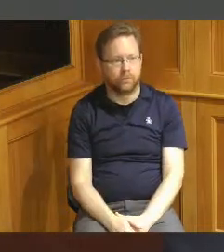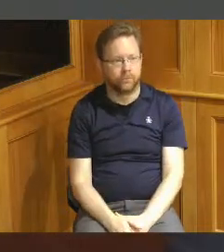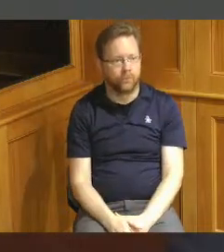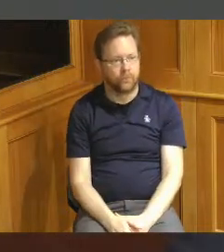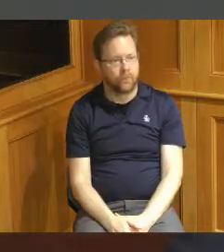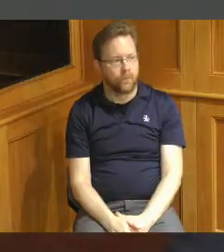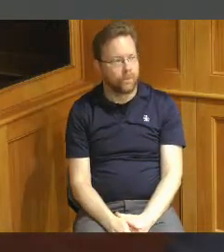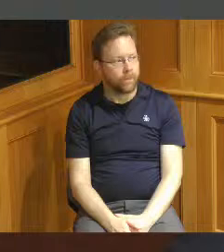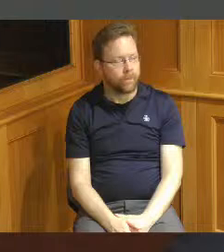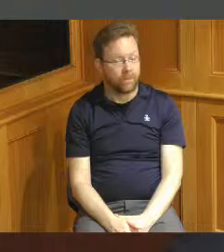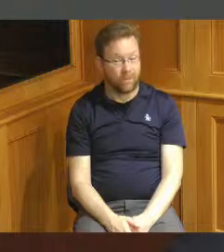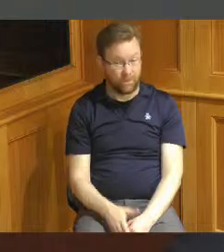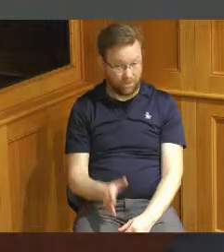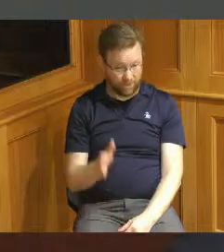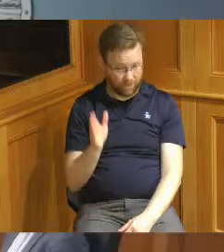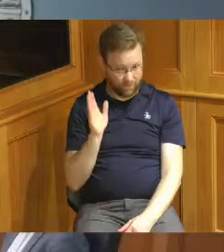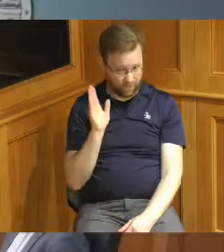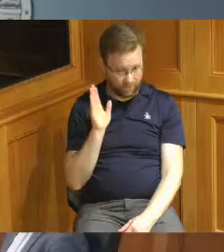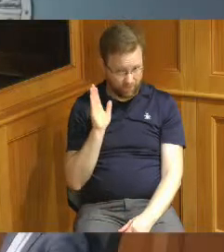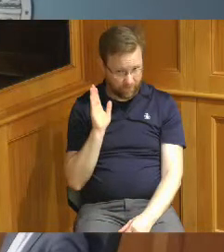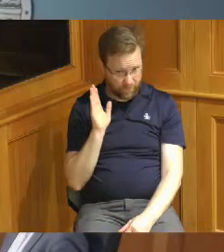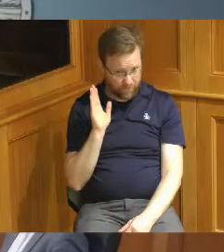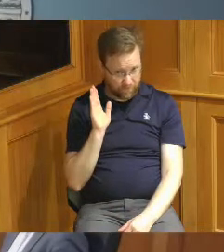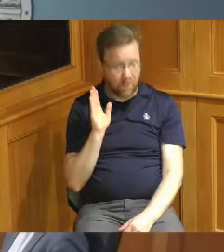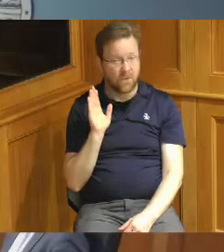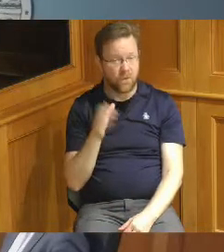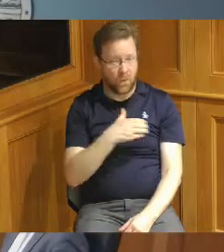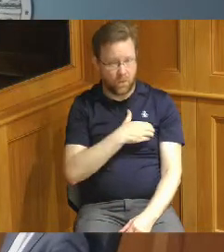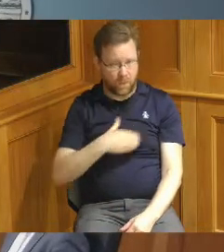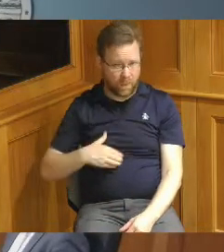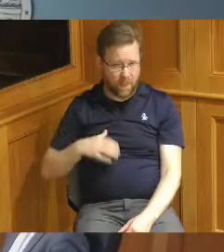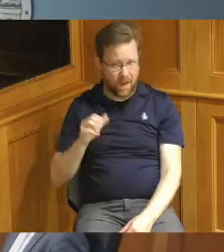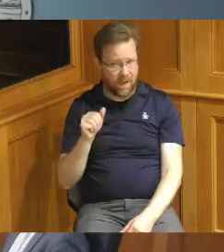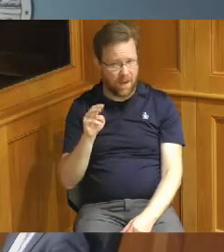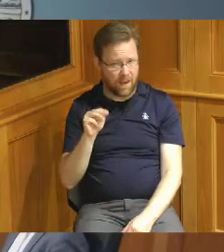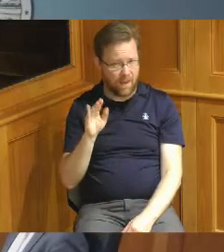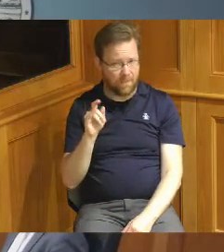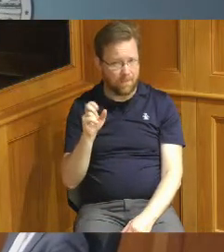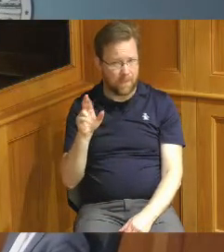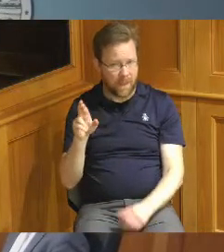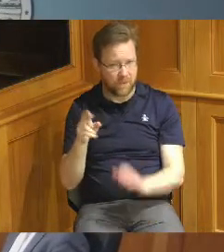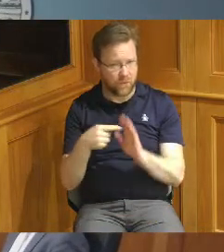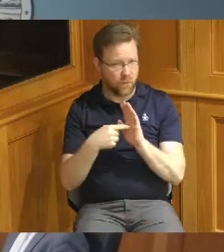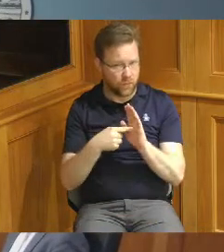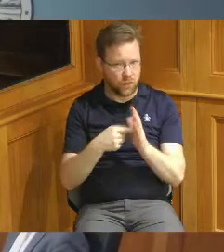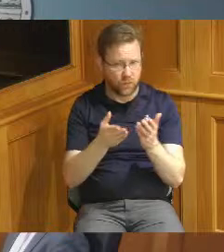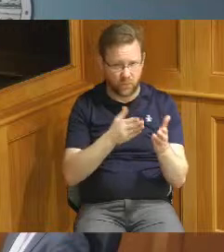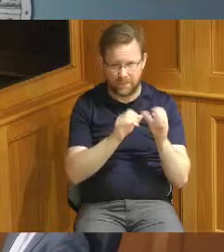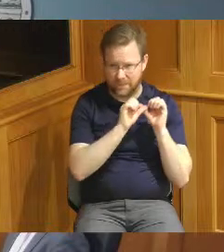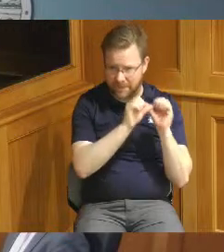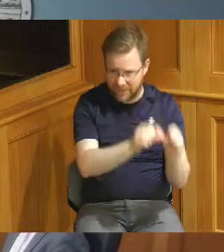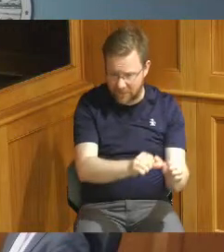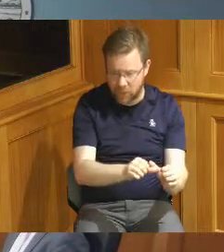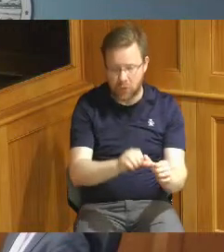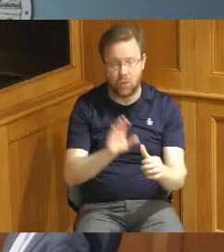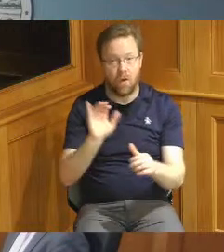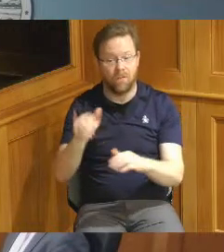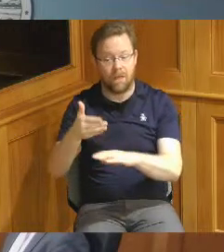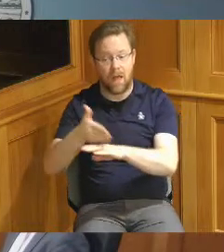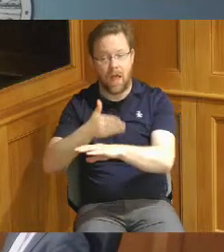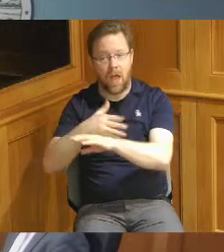Ohio the county is passing those dollars it's our grant specifically was around 2.45 million